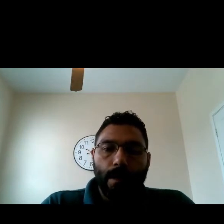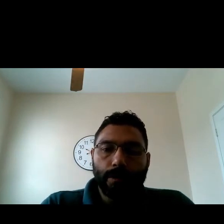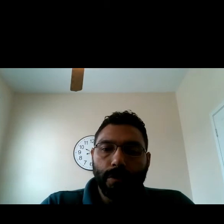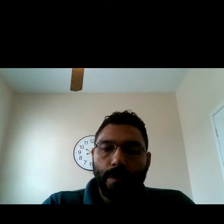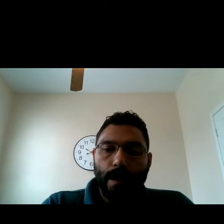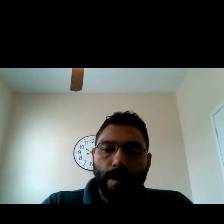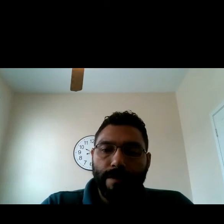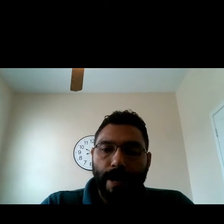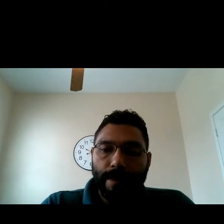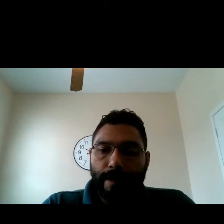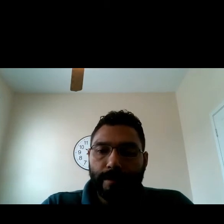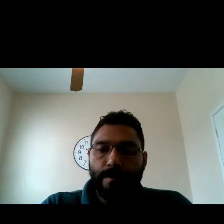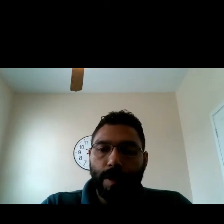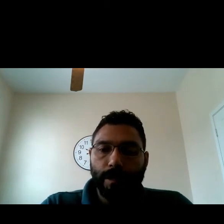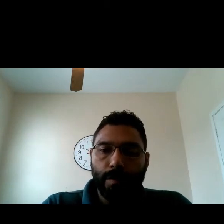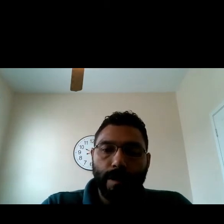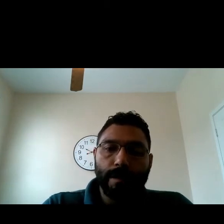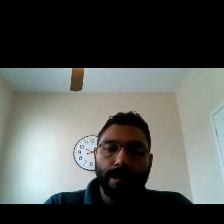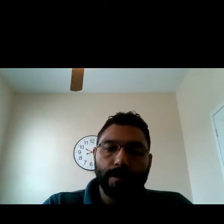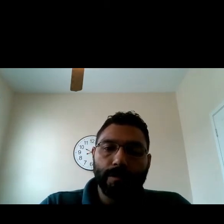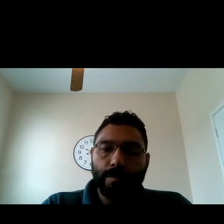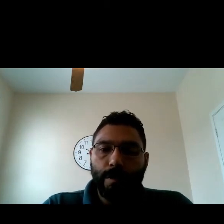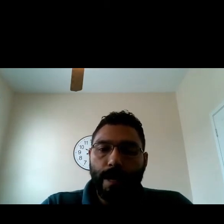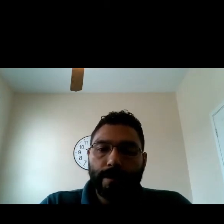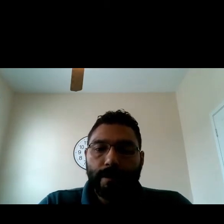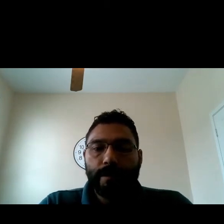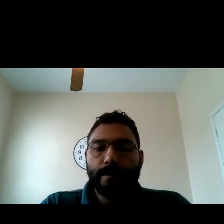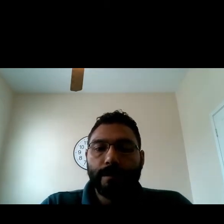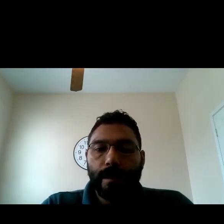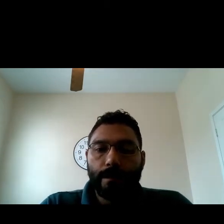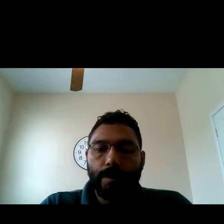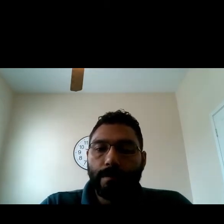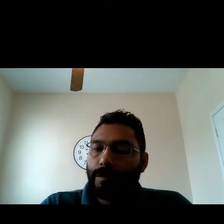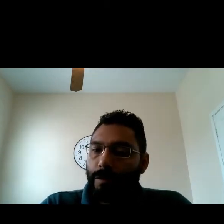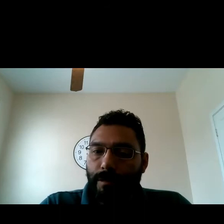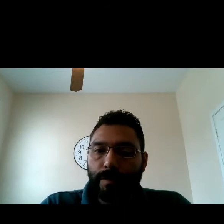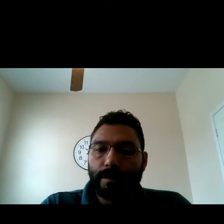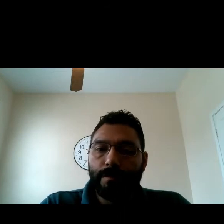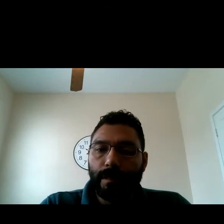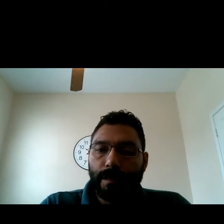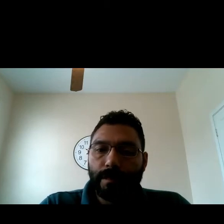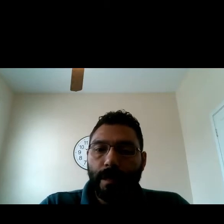Also, one of the mandates of vocational rehabilitation is to provide assistance, to help students with disabilities